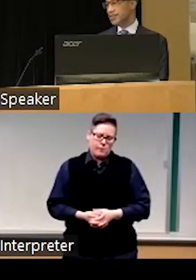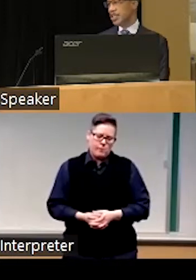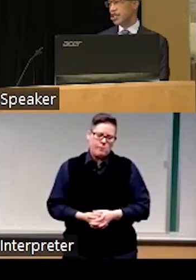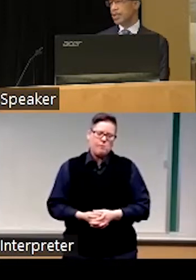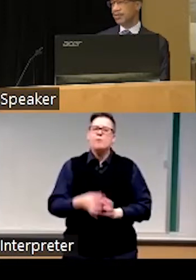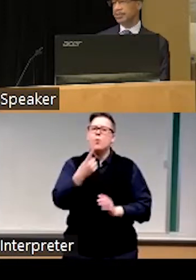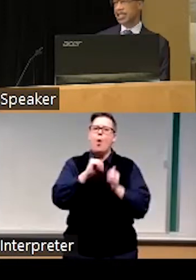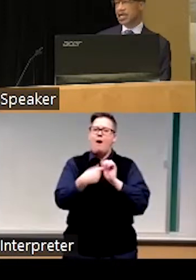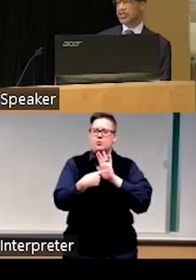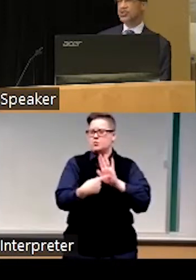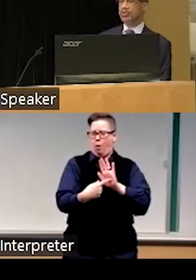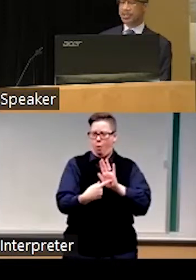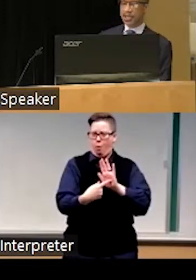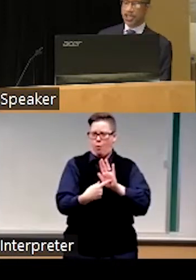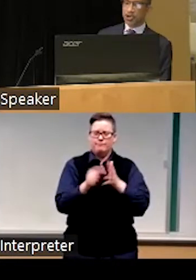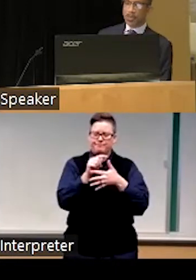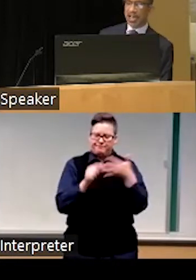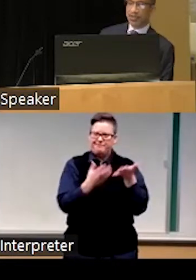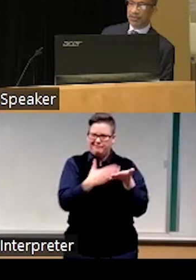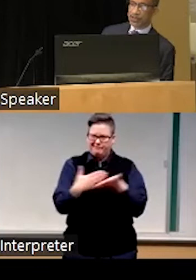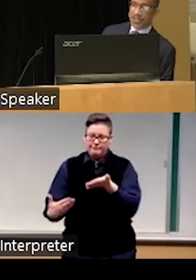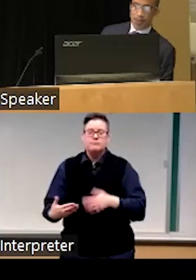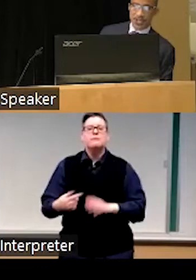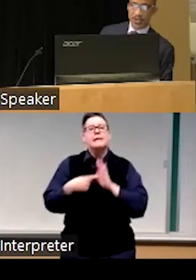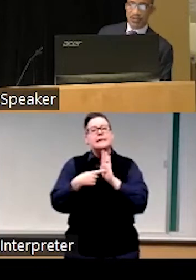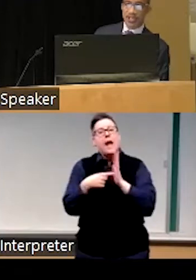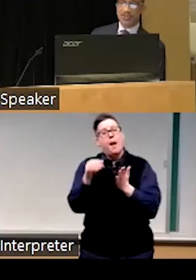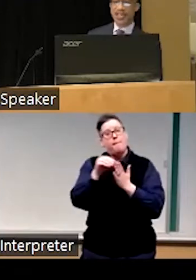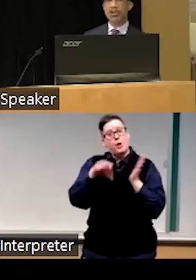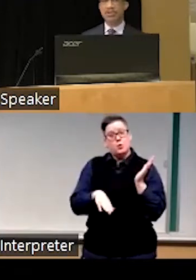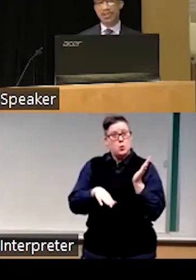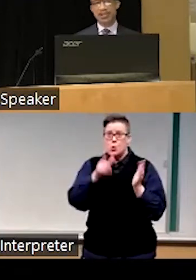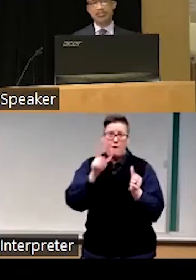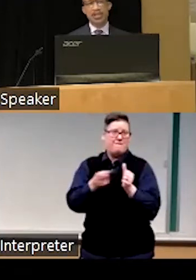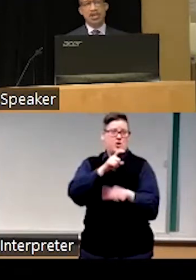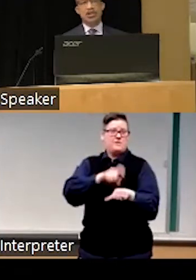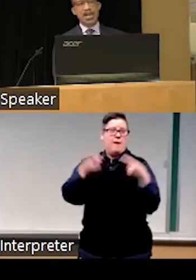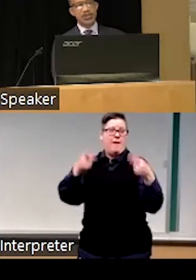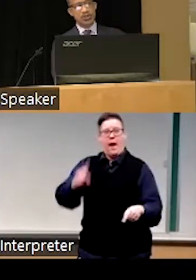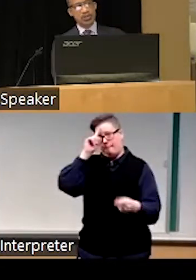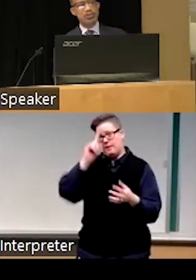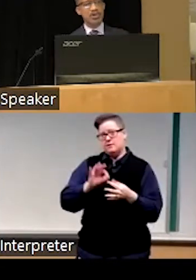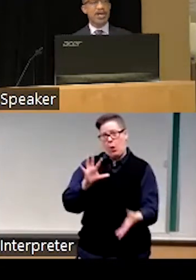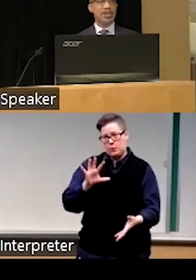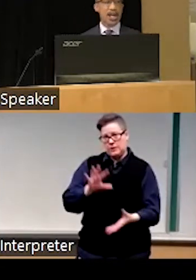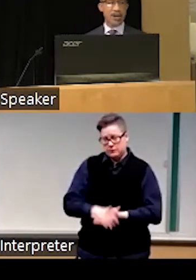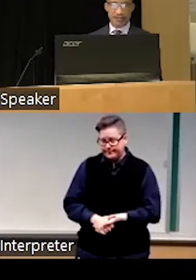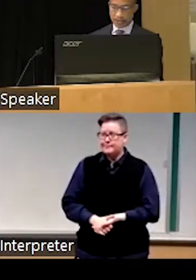is thinking about a student who might have their first episode of psychosis that student will have